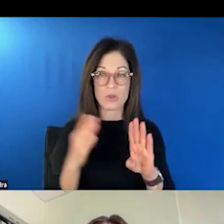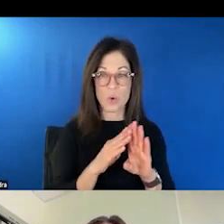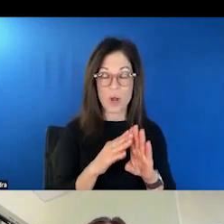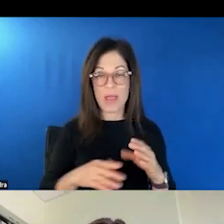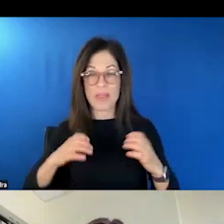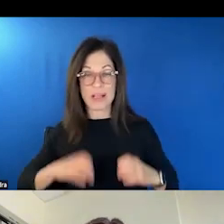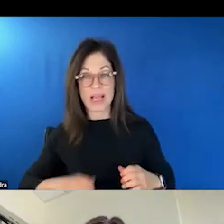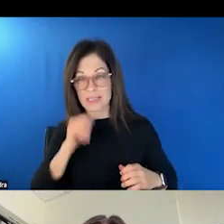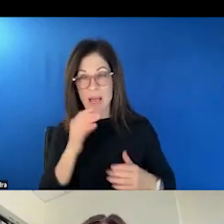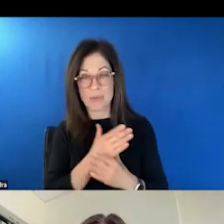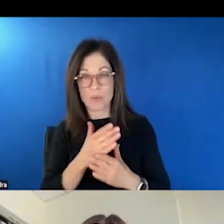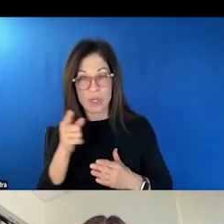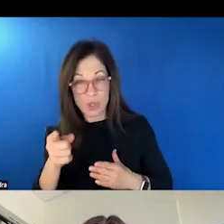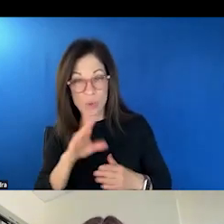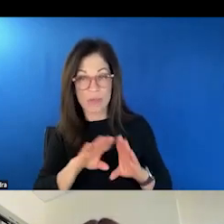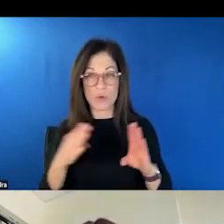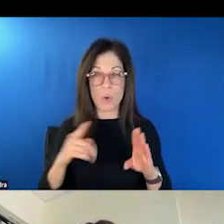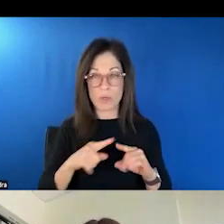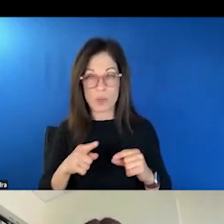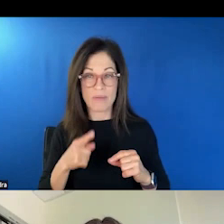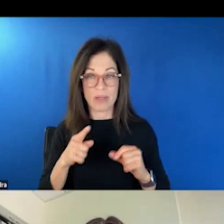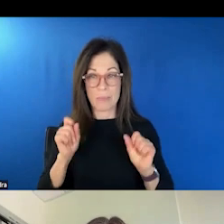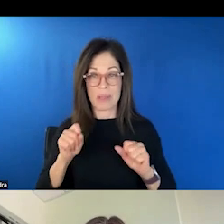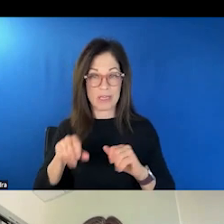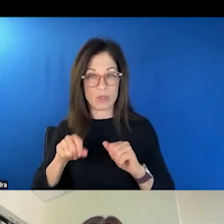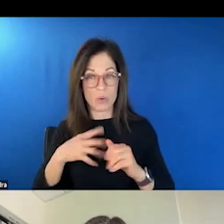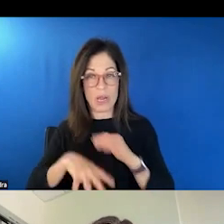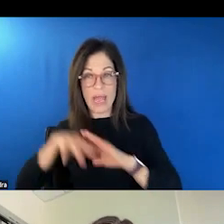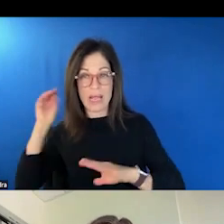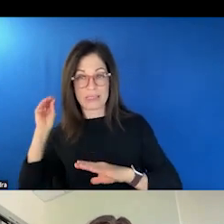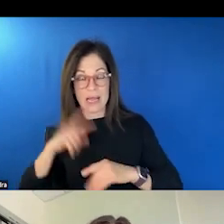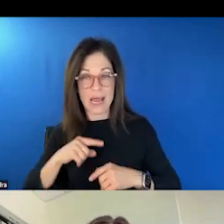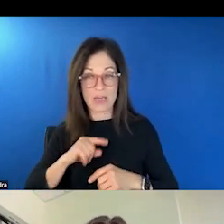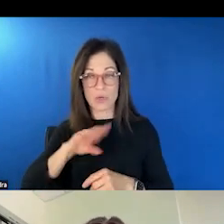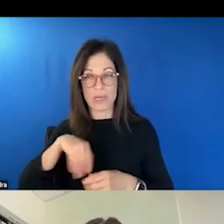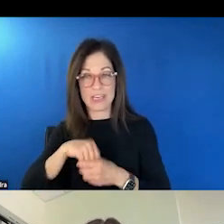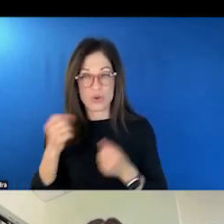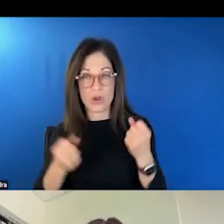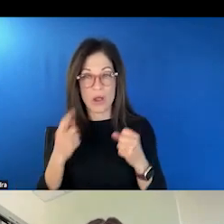DOOR AND YOU HAVE AN EXIT ROUTE AND YOU CAN CALL FOR ASSISTANCE,